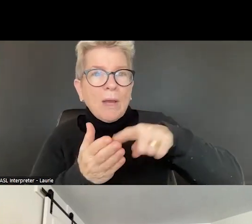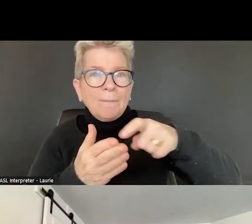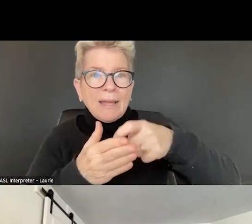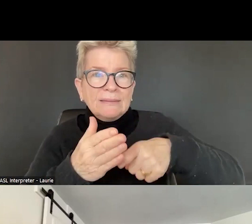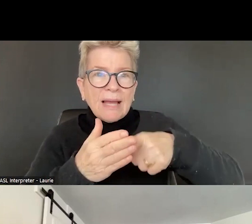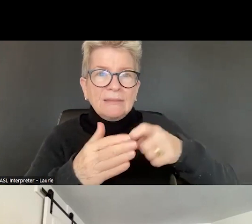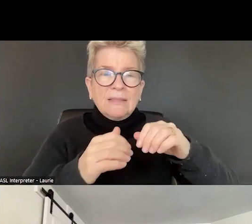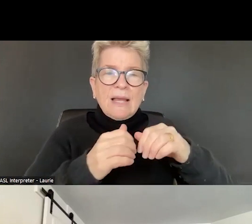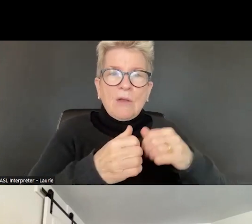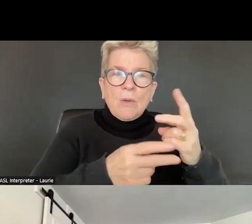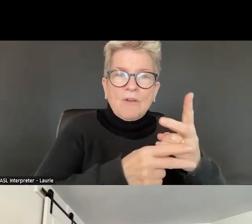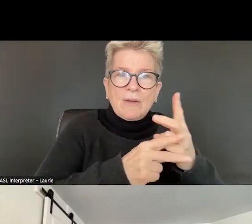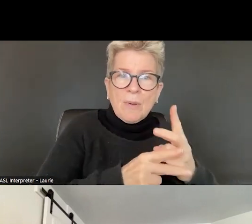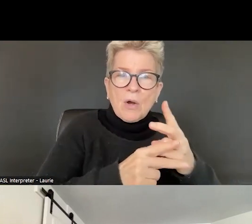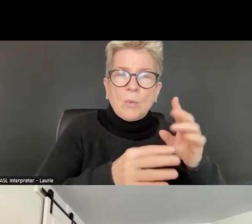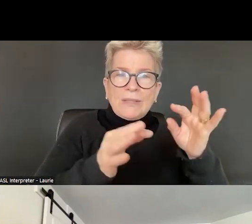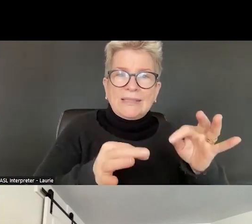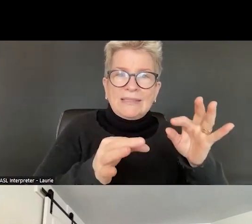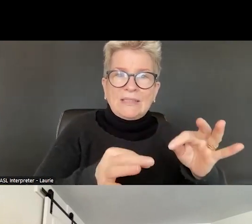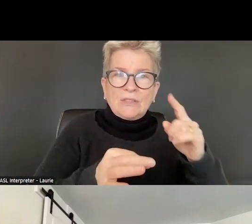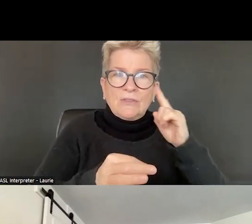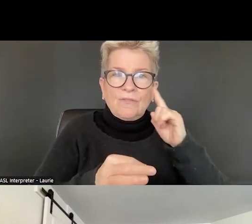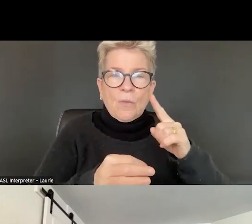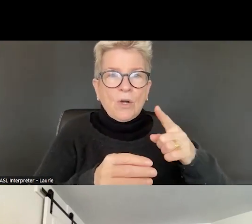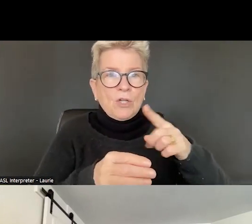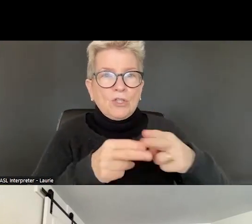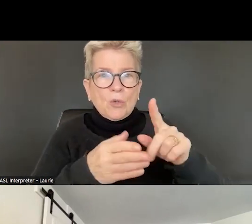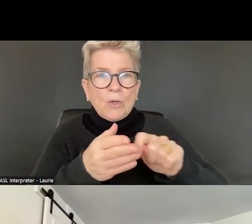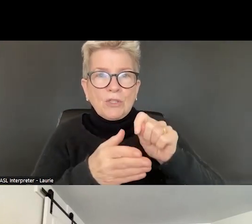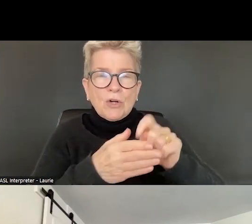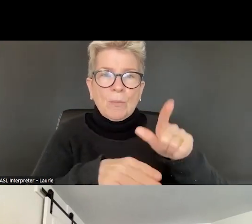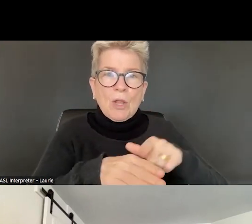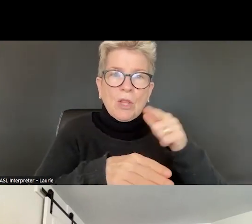in the short and the long run? what kind of job should I take? So all these really